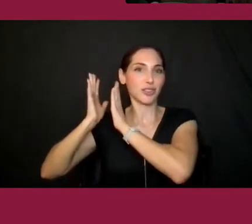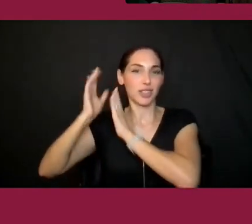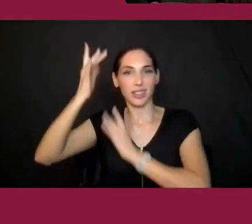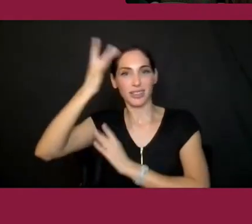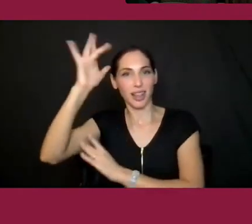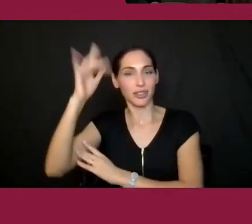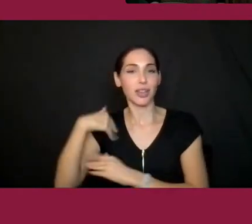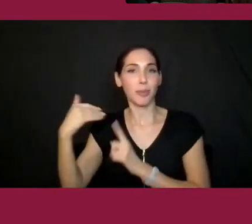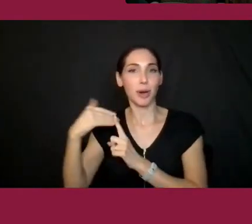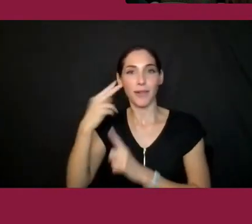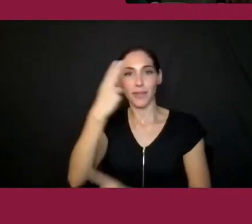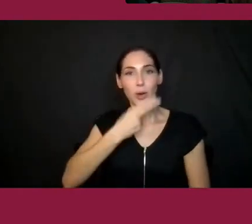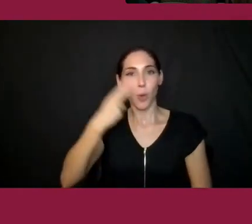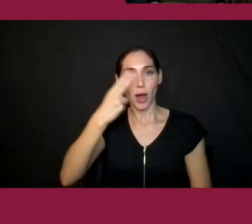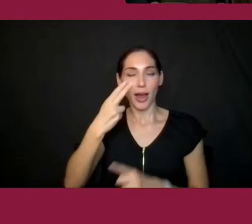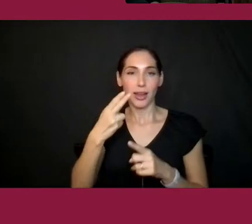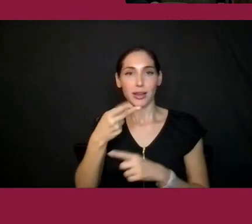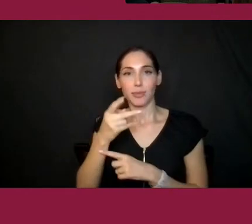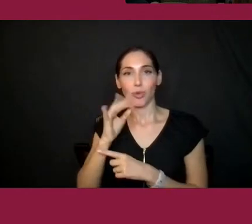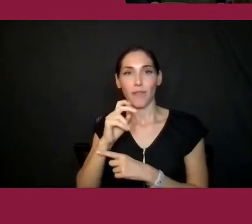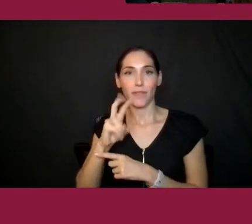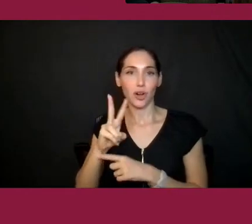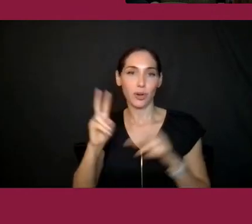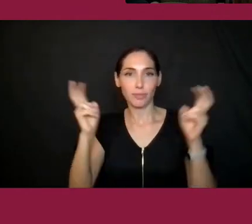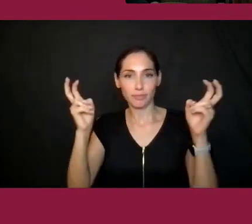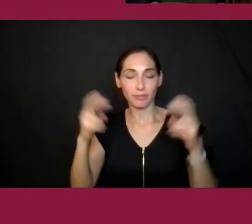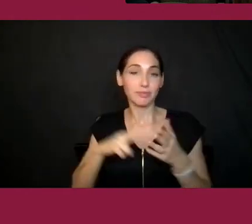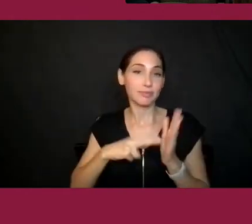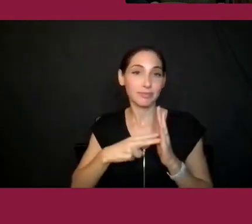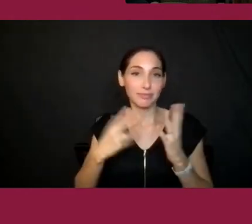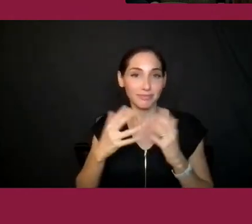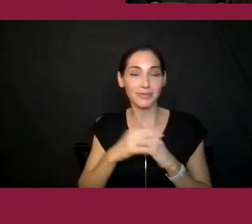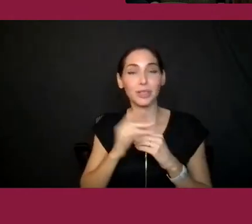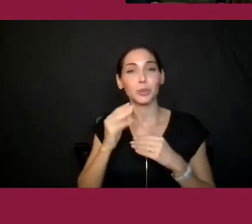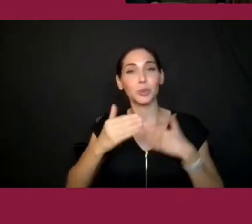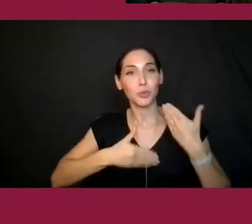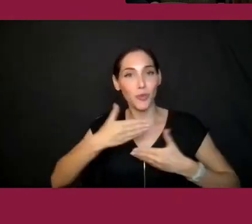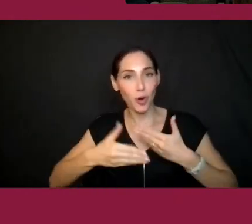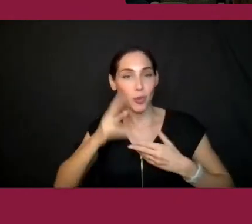Ka wa ma mua, ka wa ma hope, which means to move forward, we must look to the past.